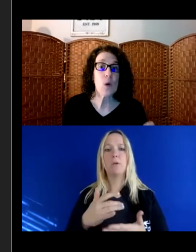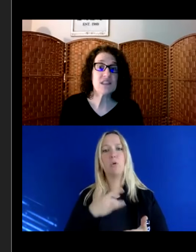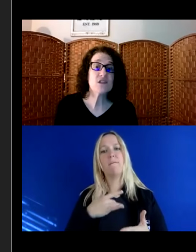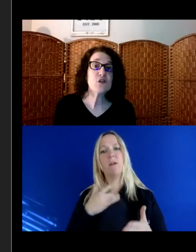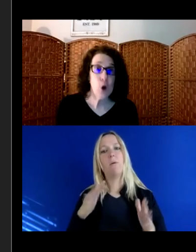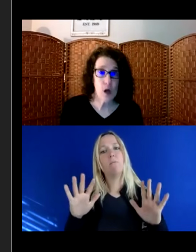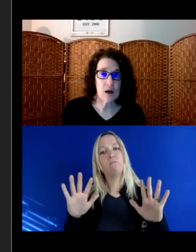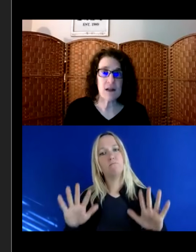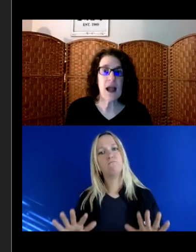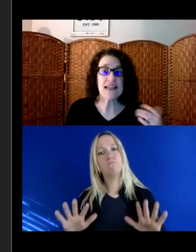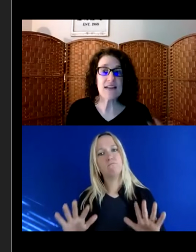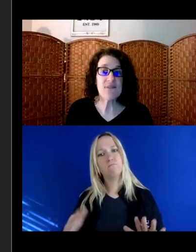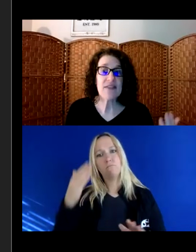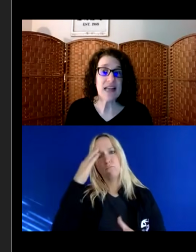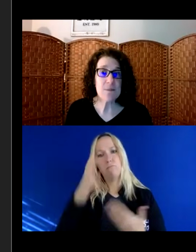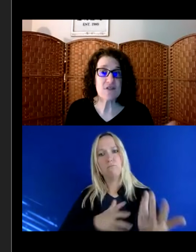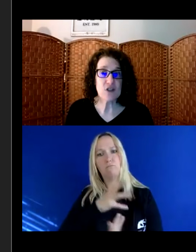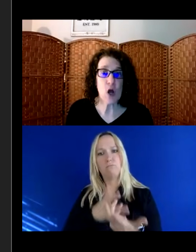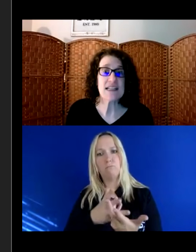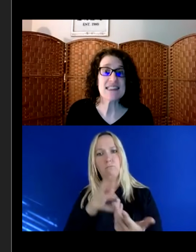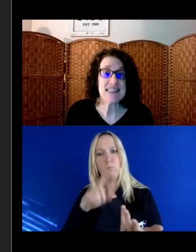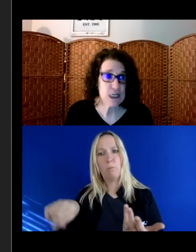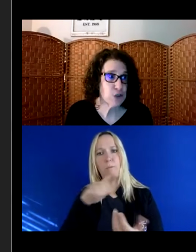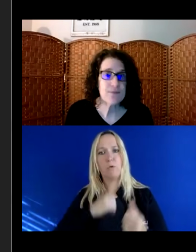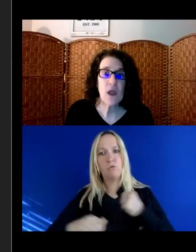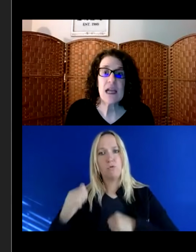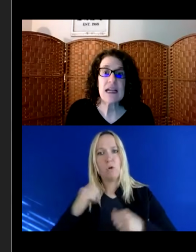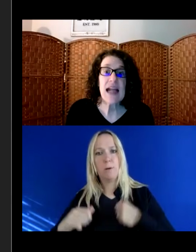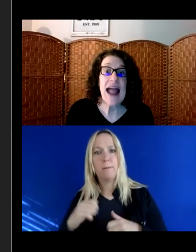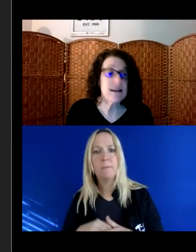When it's a song, identify the name of the song and singer,